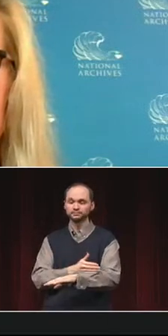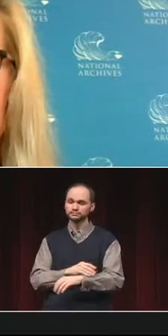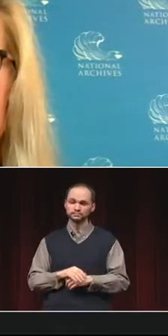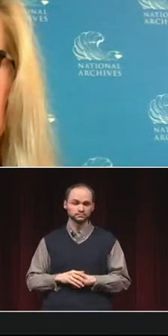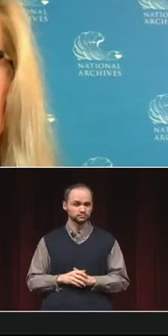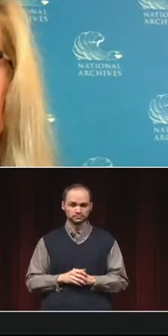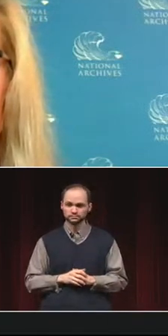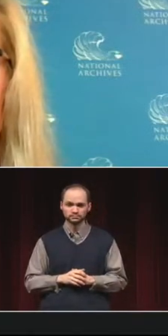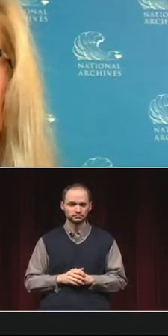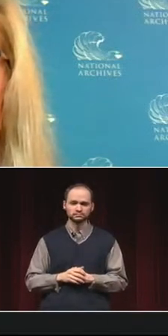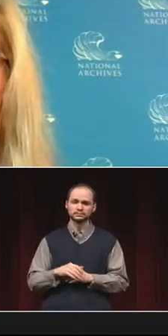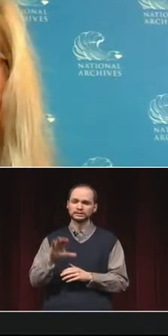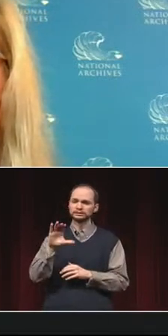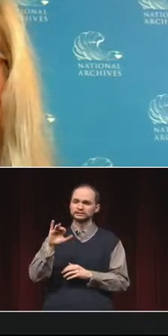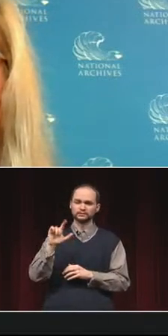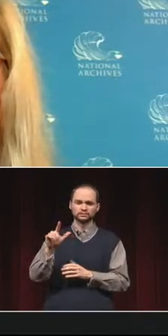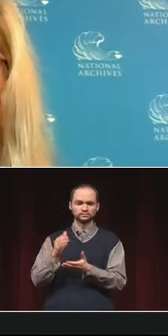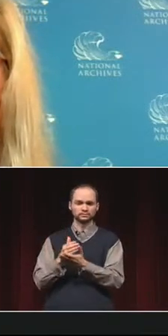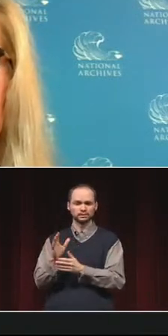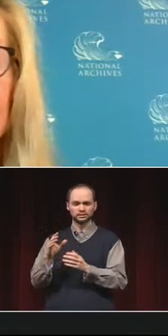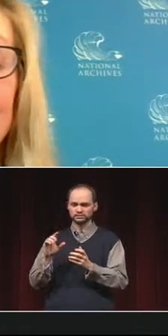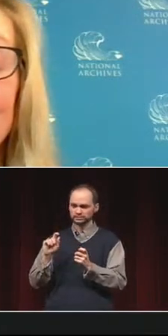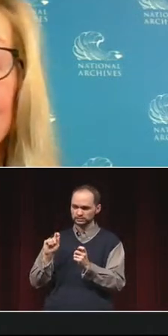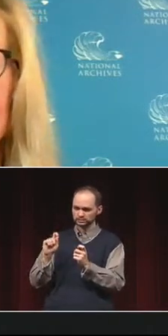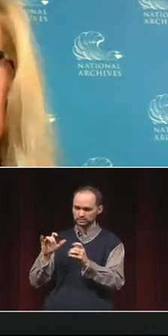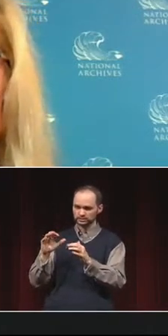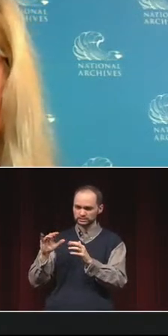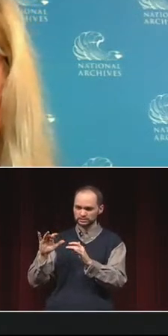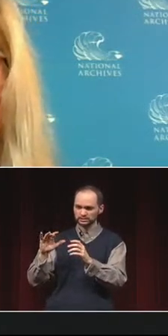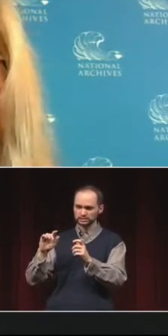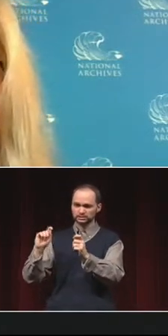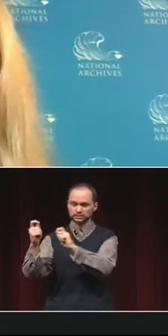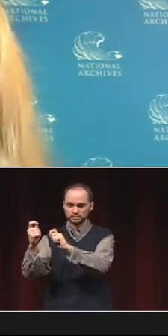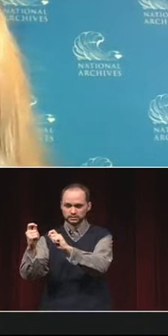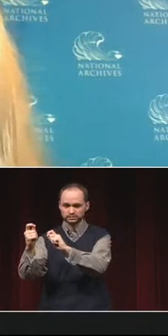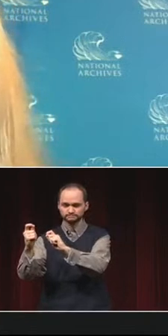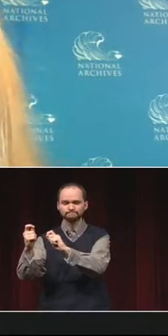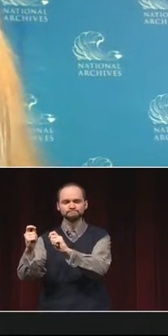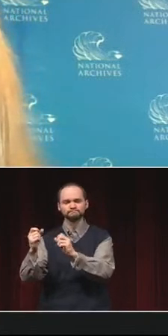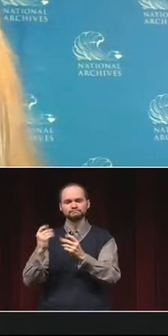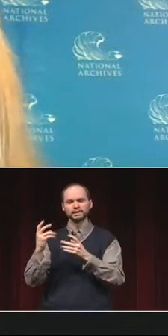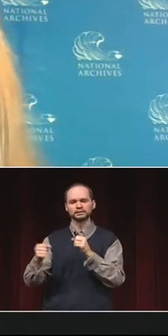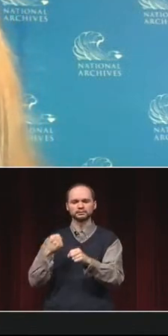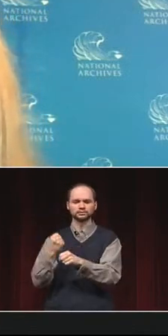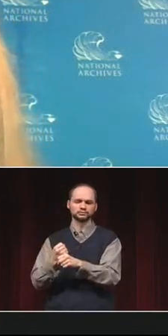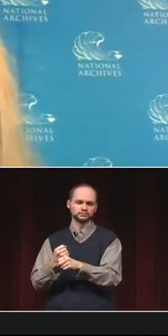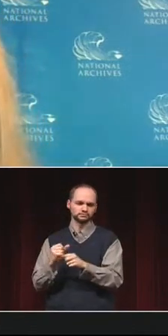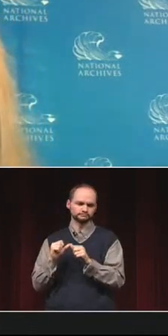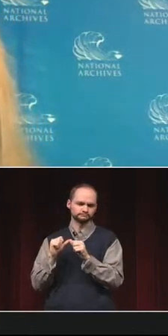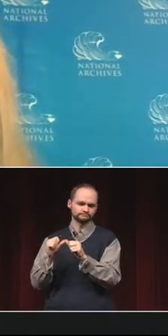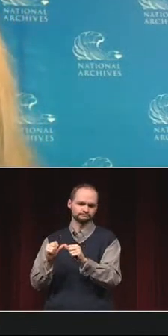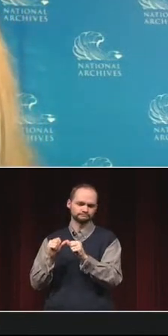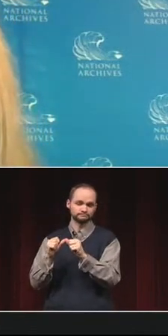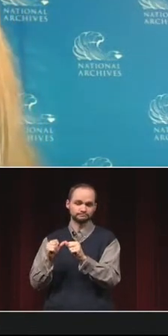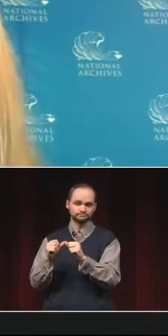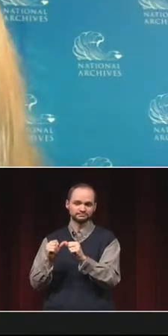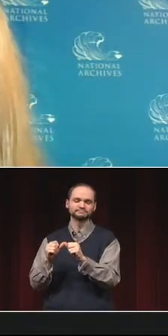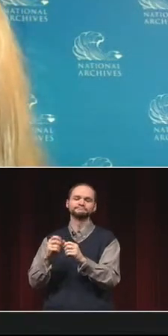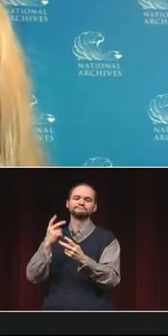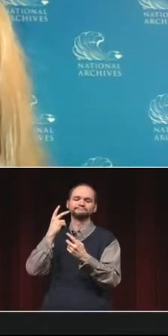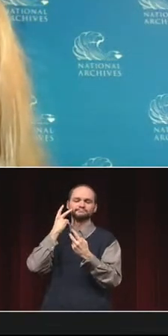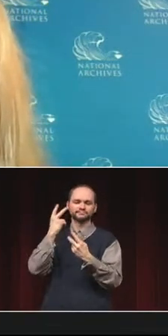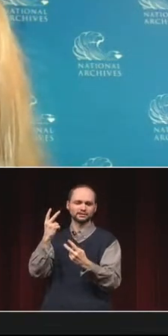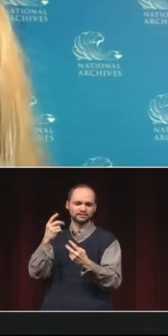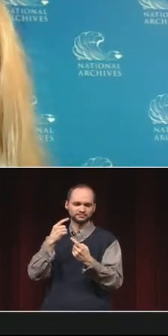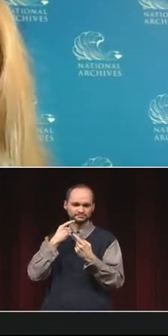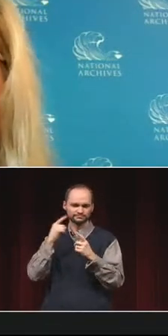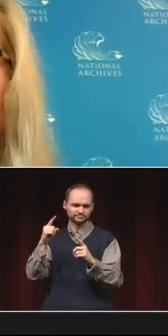rights movement until we saw any real change. >> >>: Okay. So a class, they're watching. A very